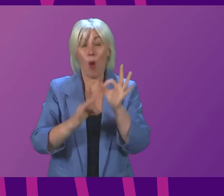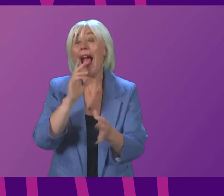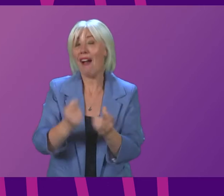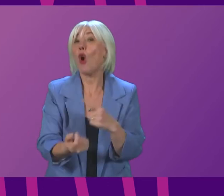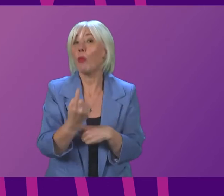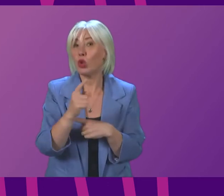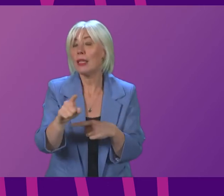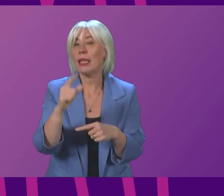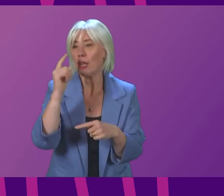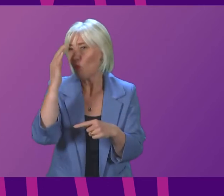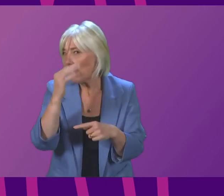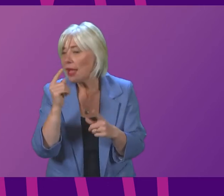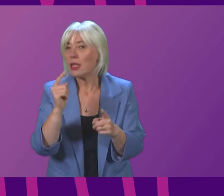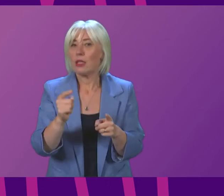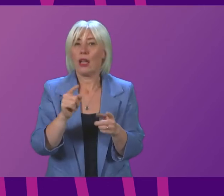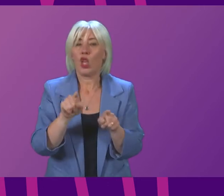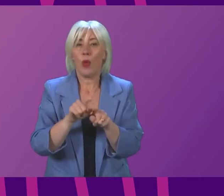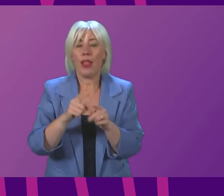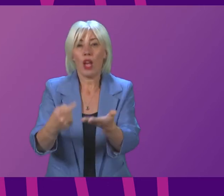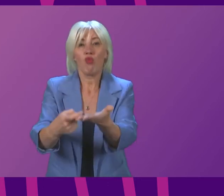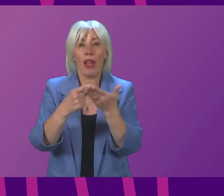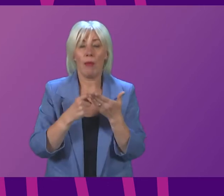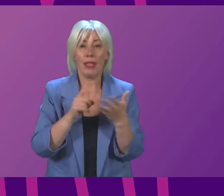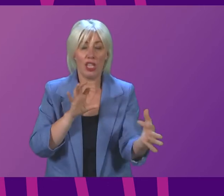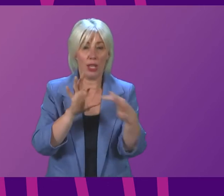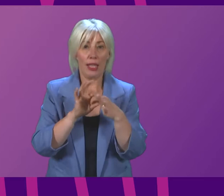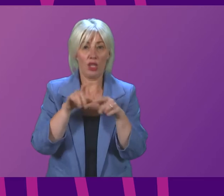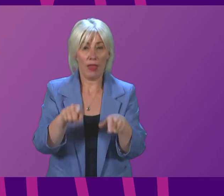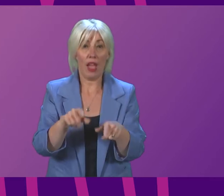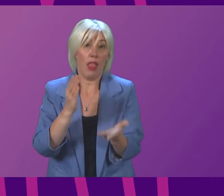on those issues and to make recommendations accordingly, and it will be for the inquiry